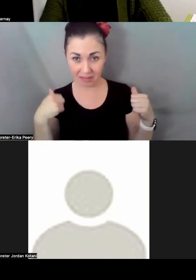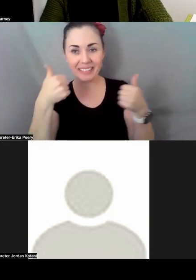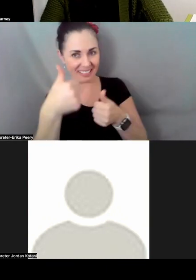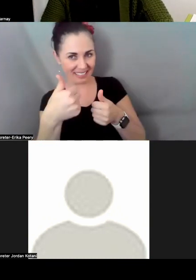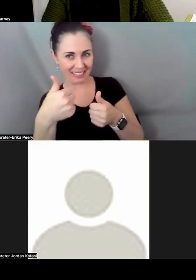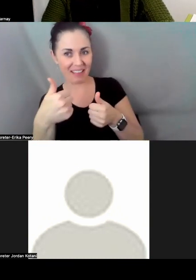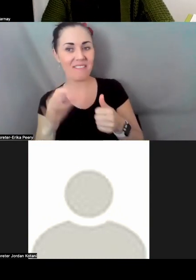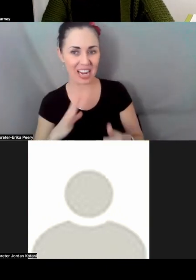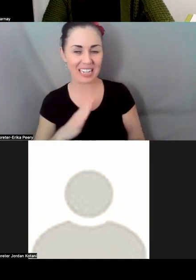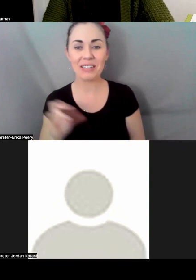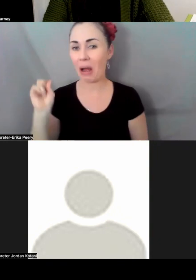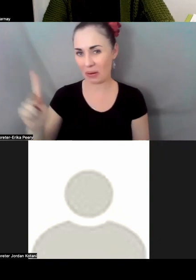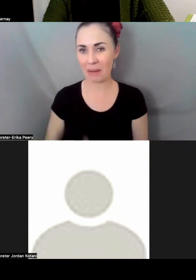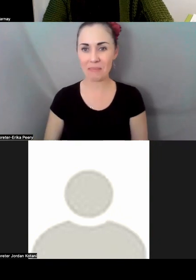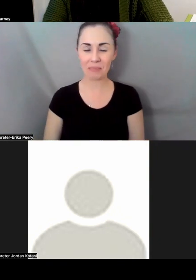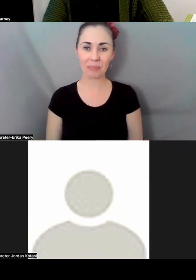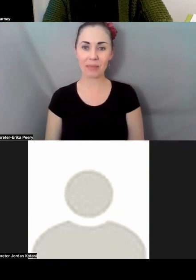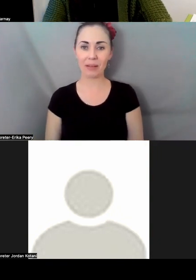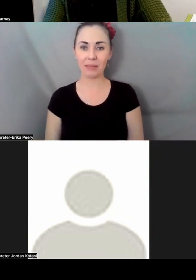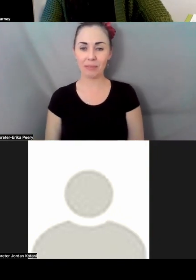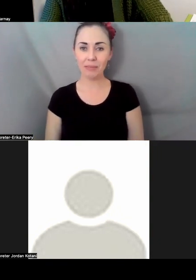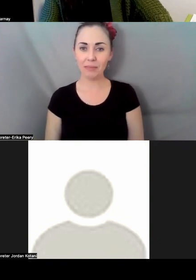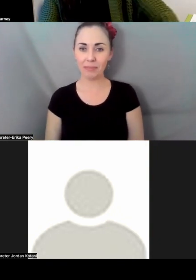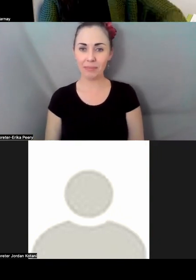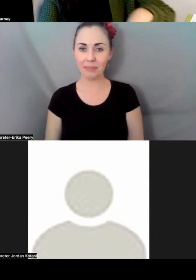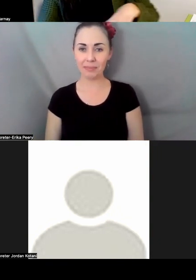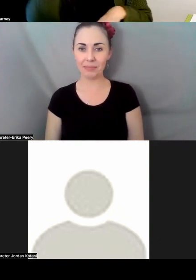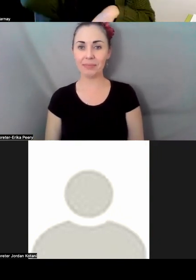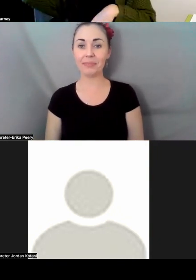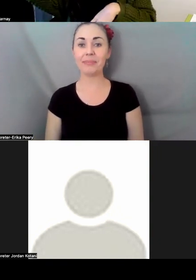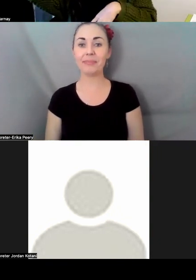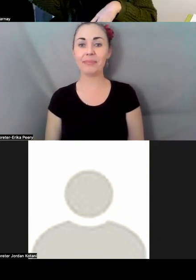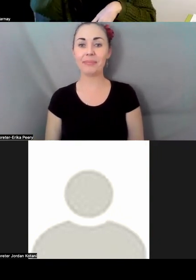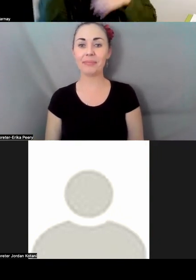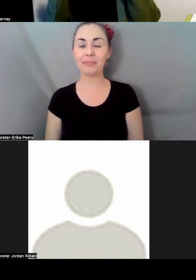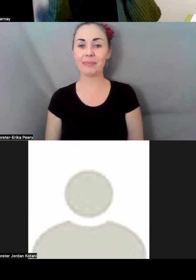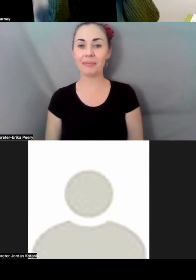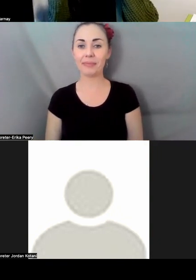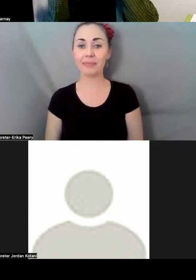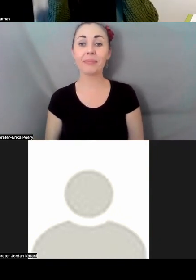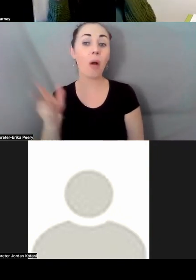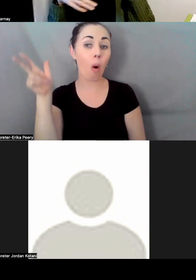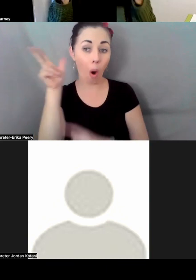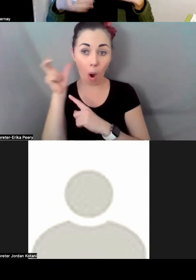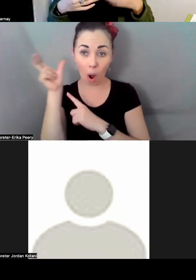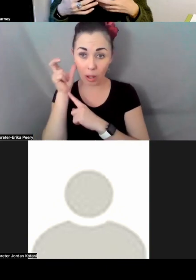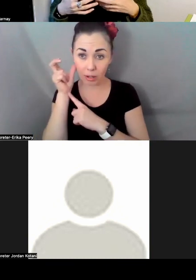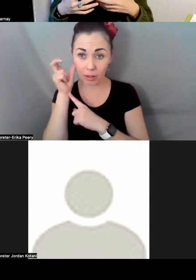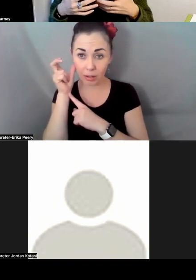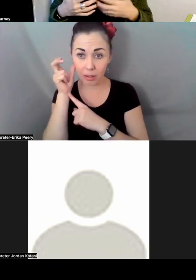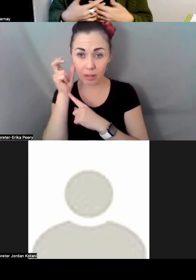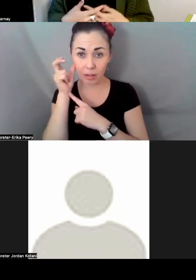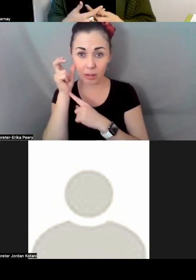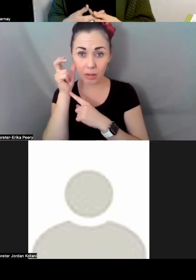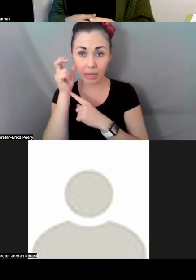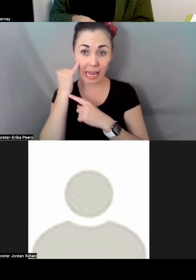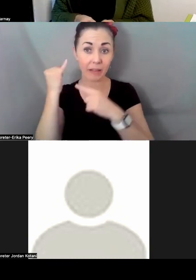Okay. Auditory sense, if it's processing appropriately or typically,